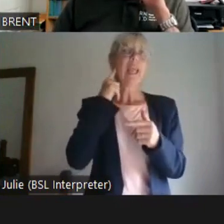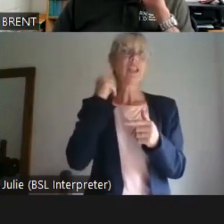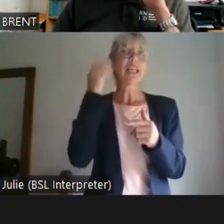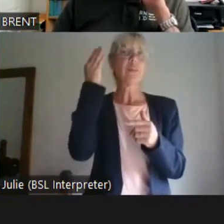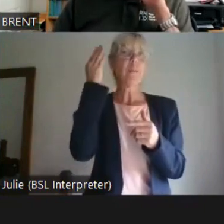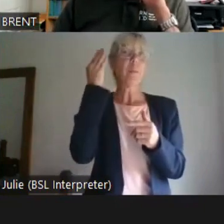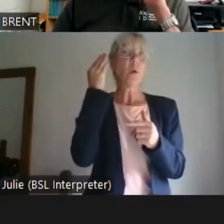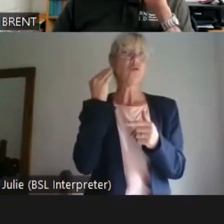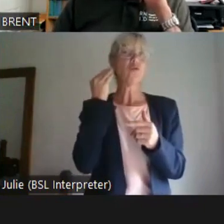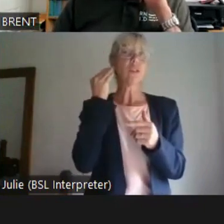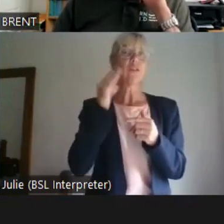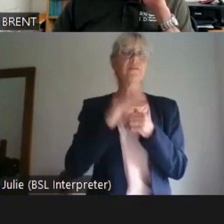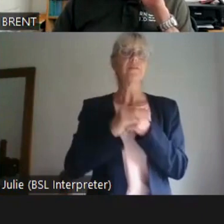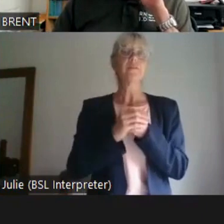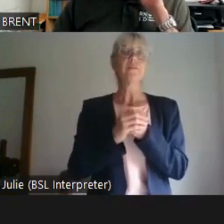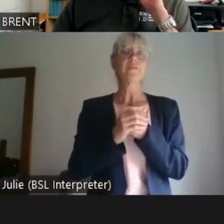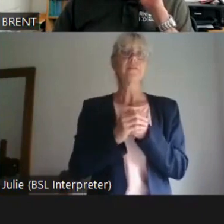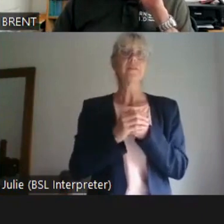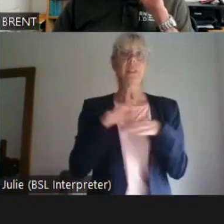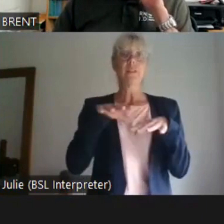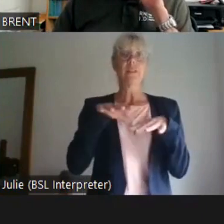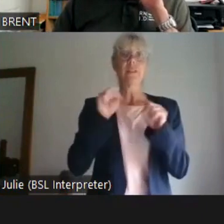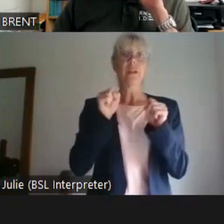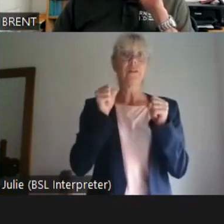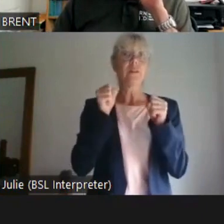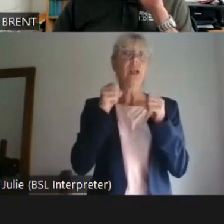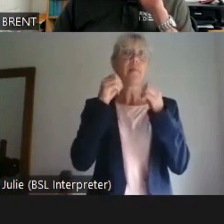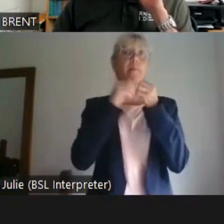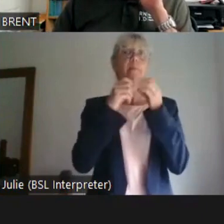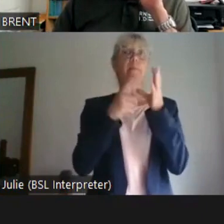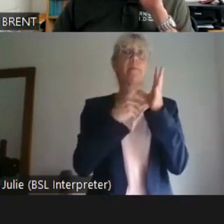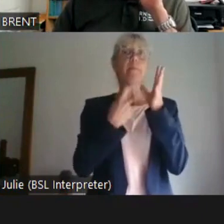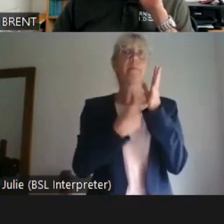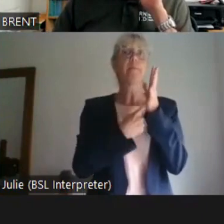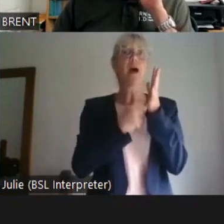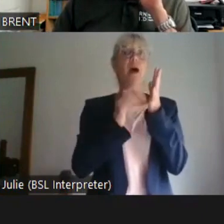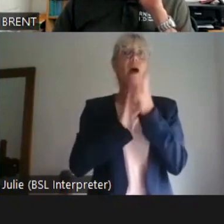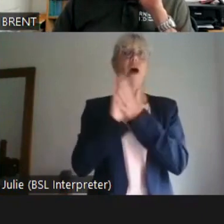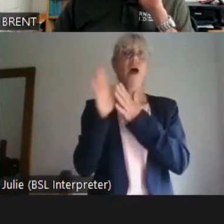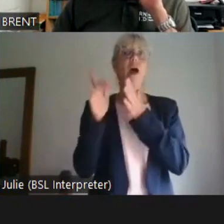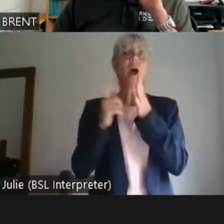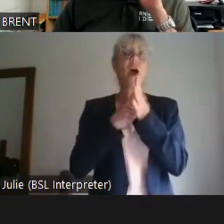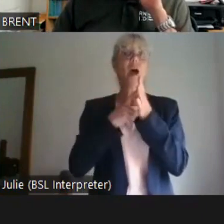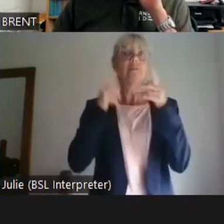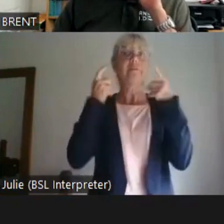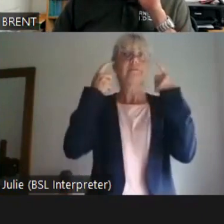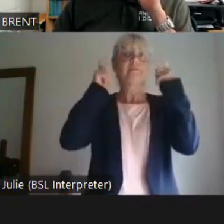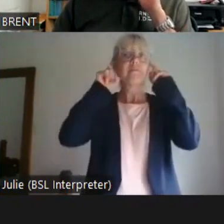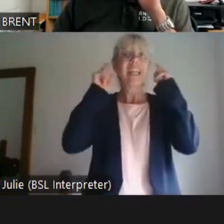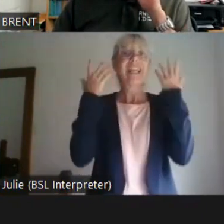has originally wore um a Baja um hearing aid and now wears the in-ear hearing aids